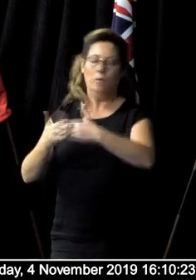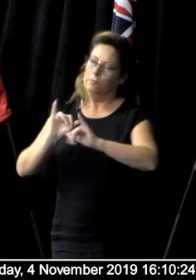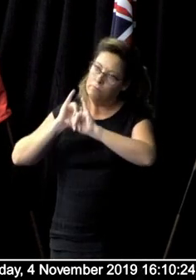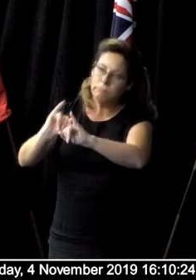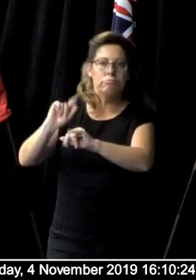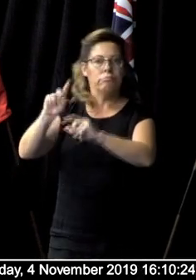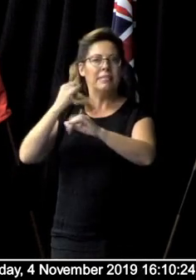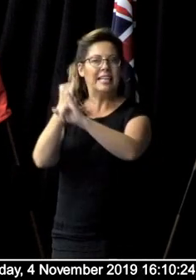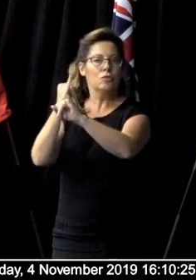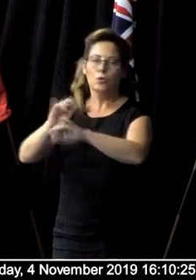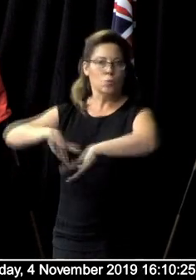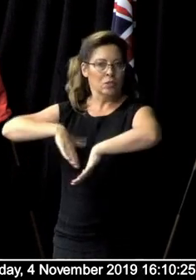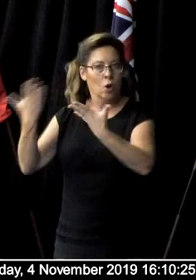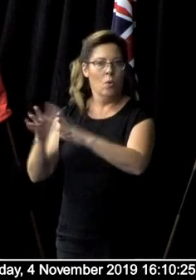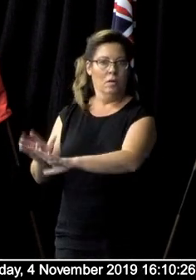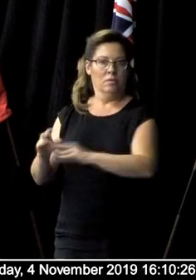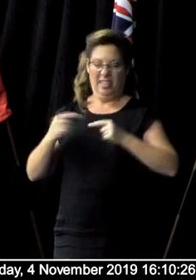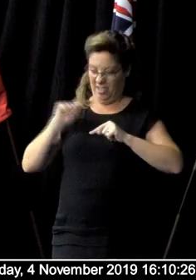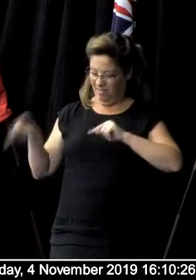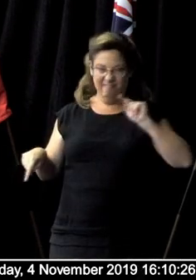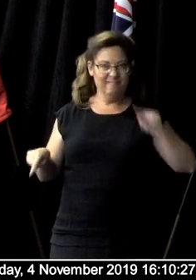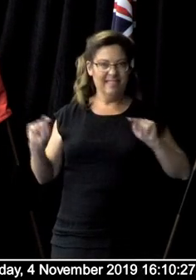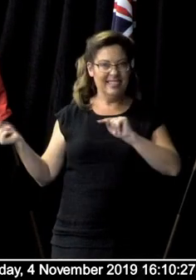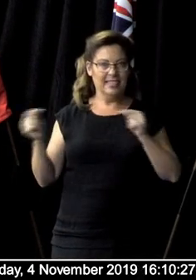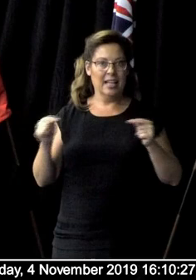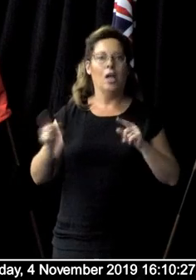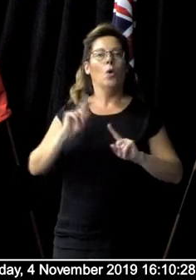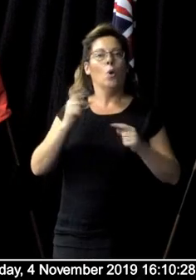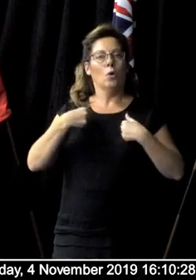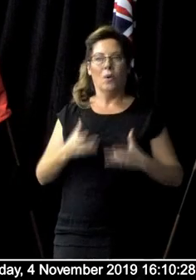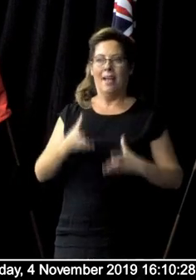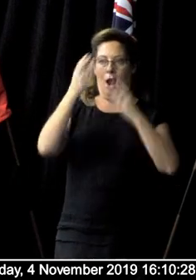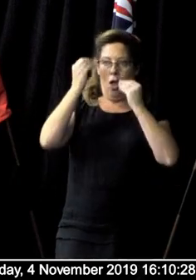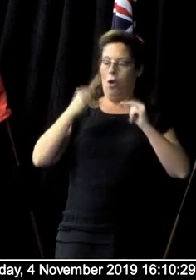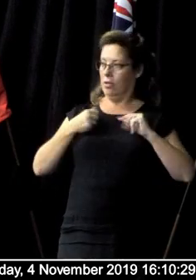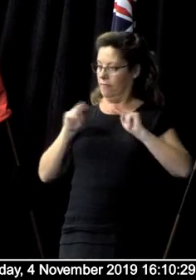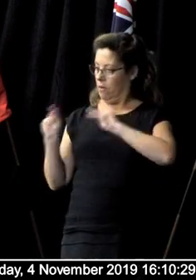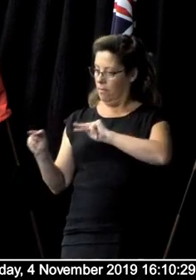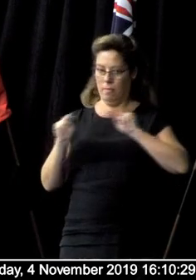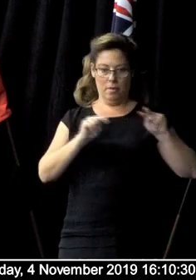And I guess the learning from that was that, really, one, you did have to set a